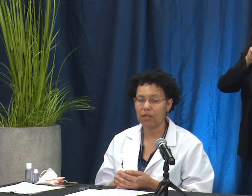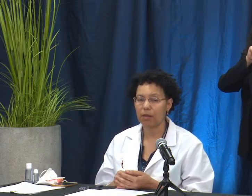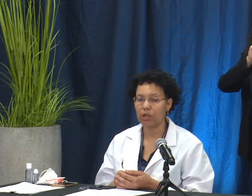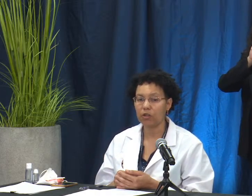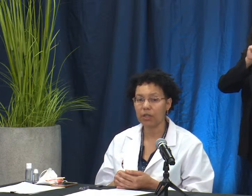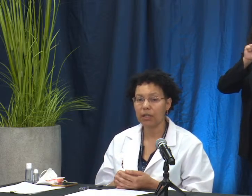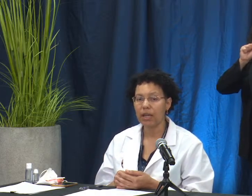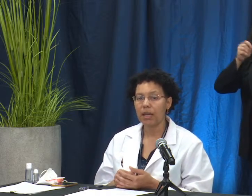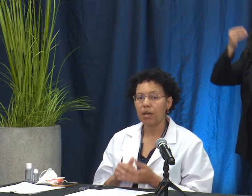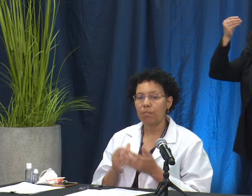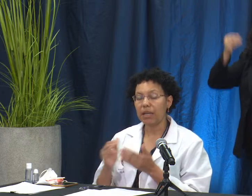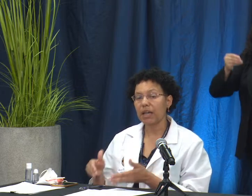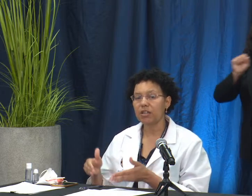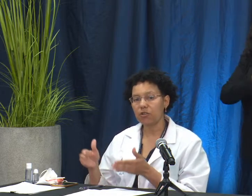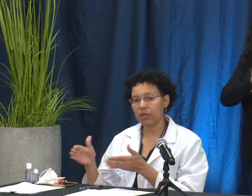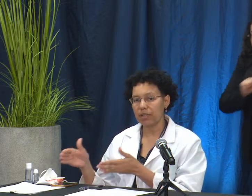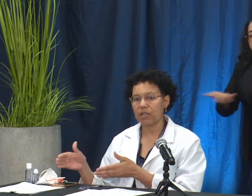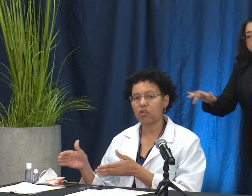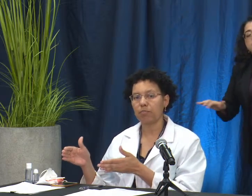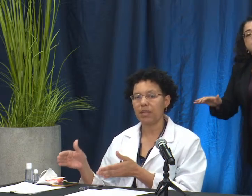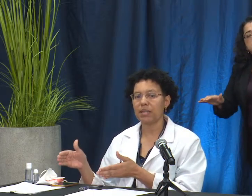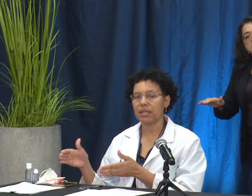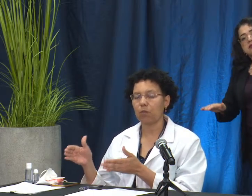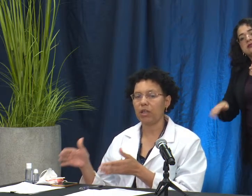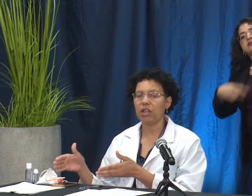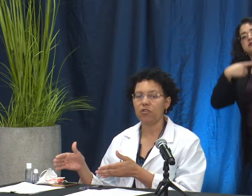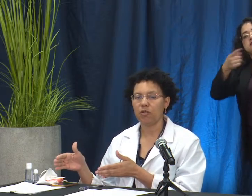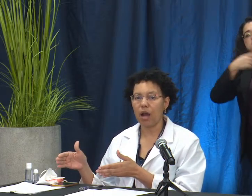that we could because you're an essential business and we needed you to